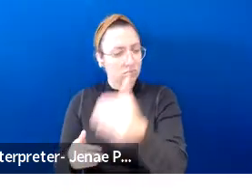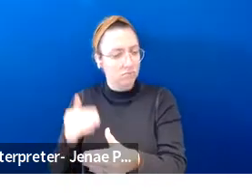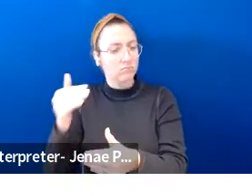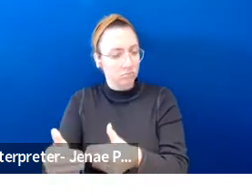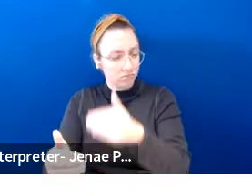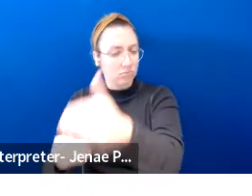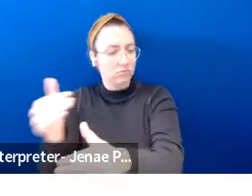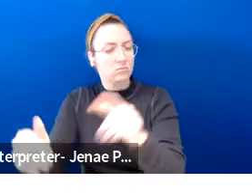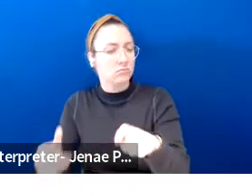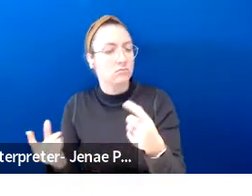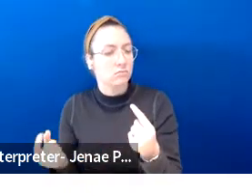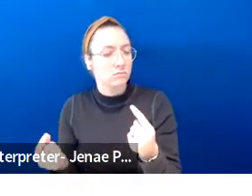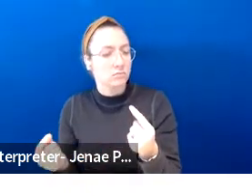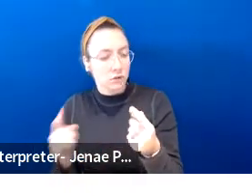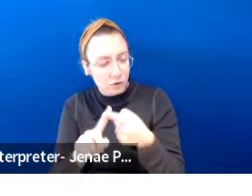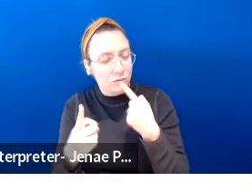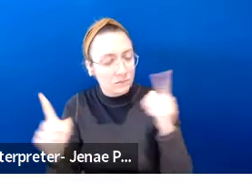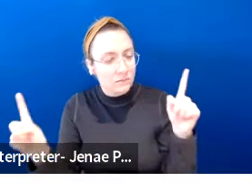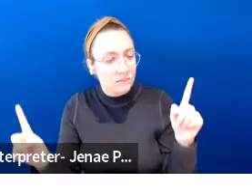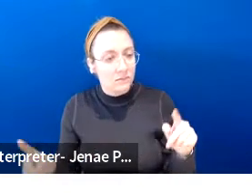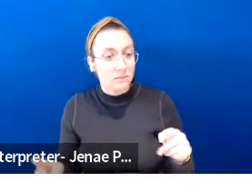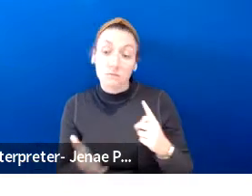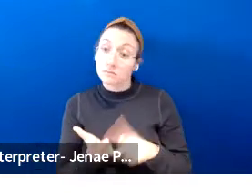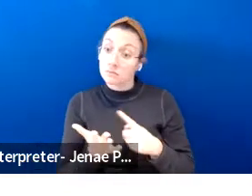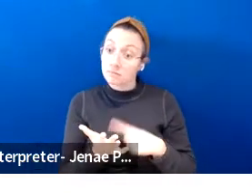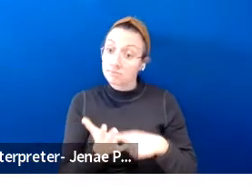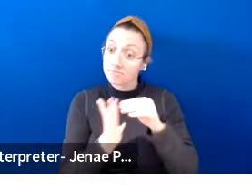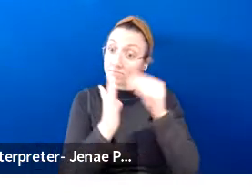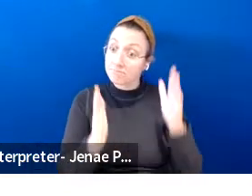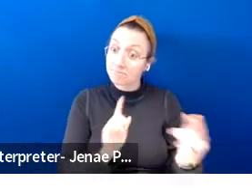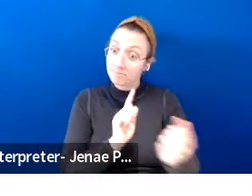So sometimes students come in with goals, right? They want to achieve